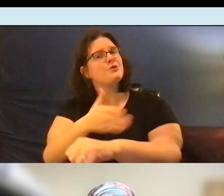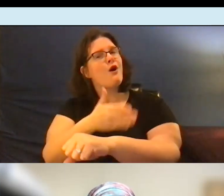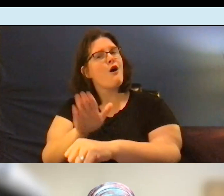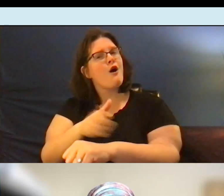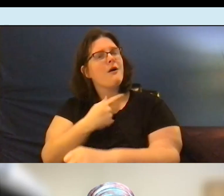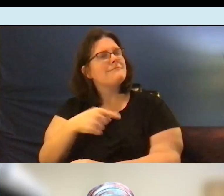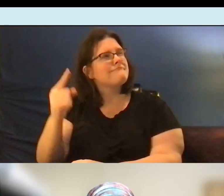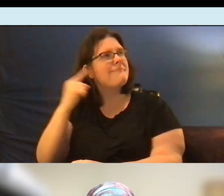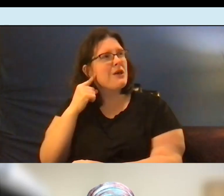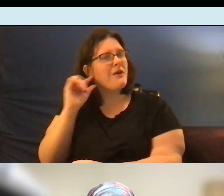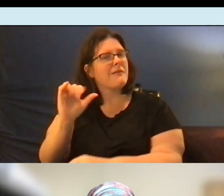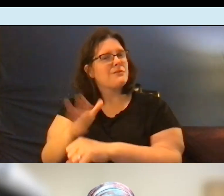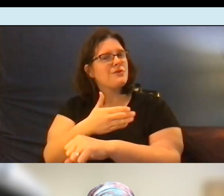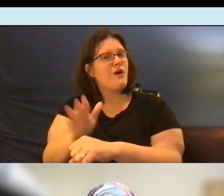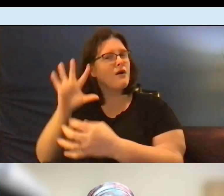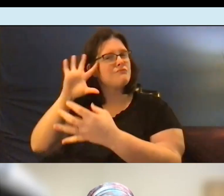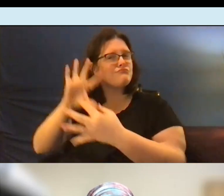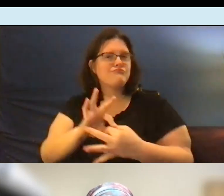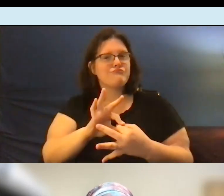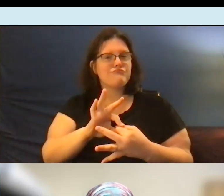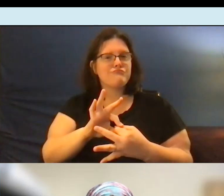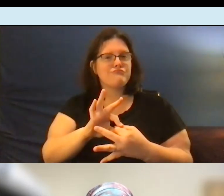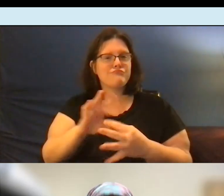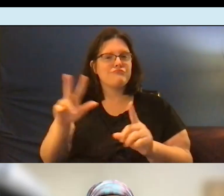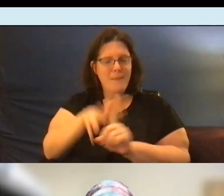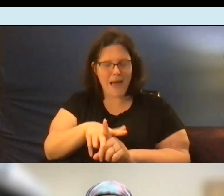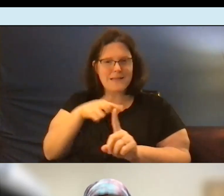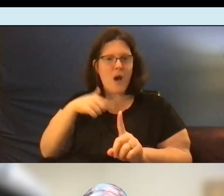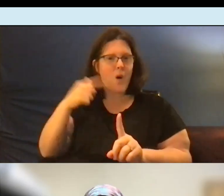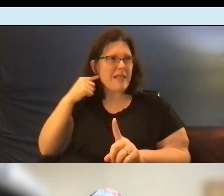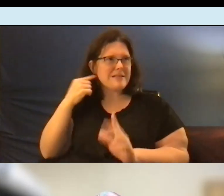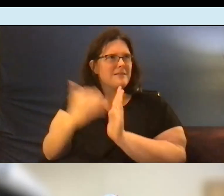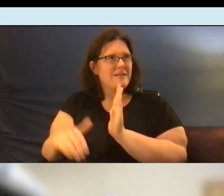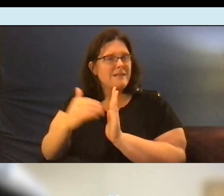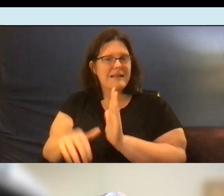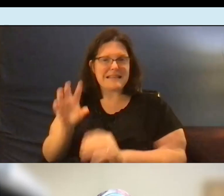hear it and it will resonate so much I'll listen to it like six times in a row as I'm writing